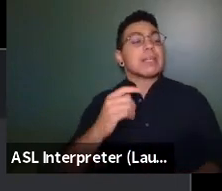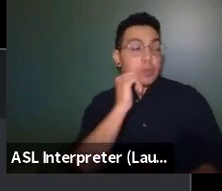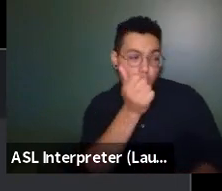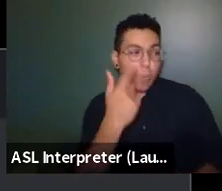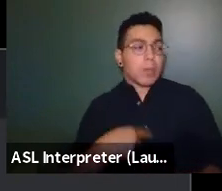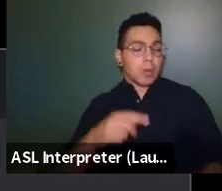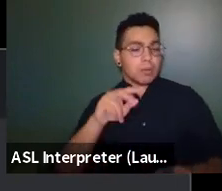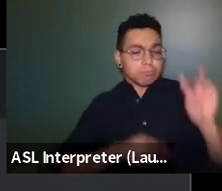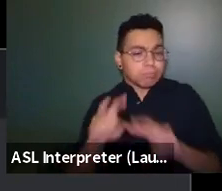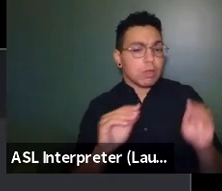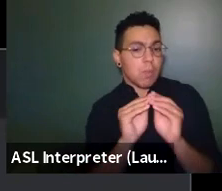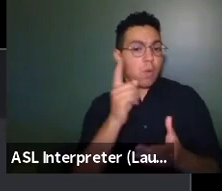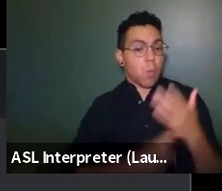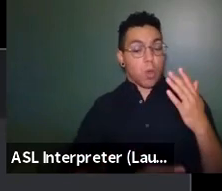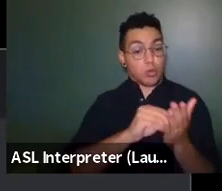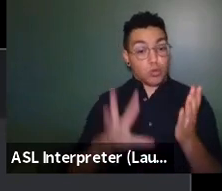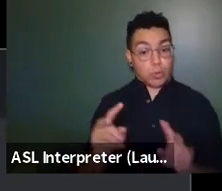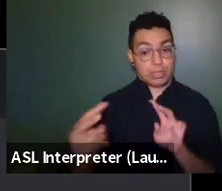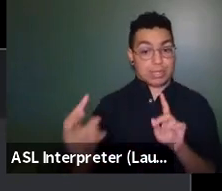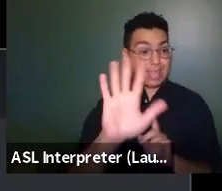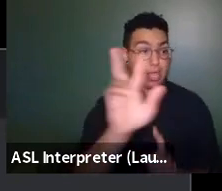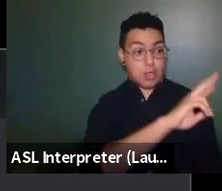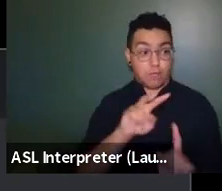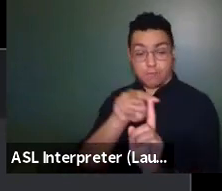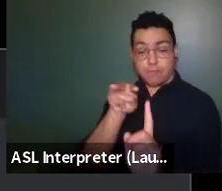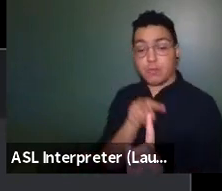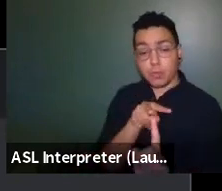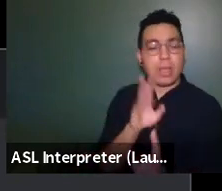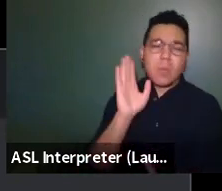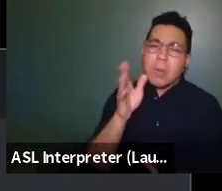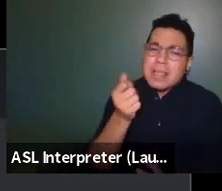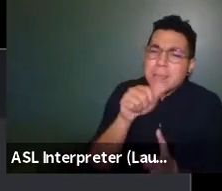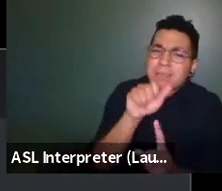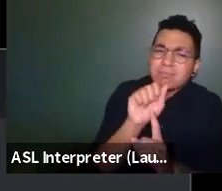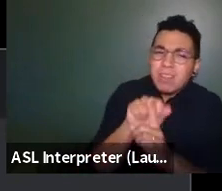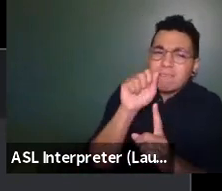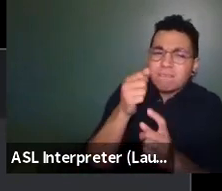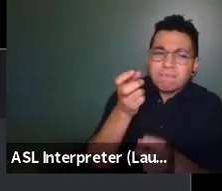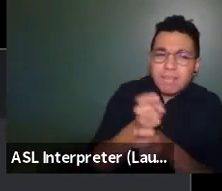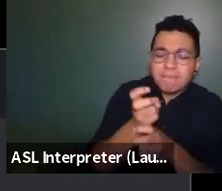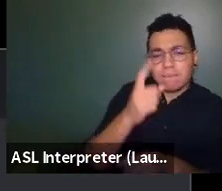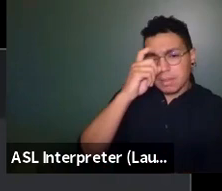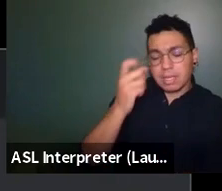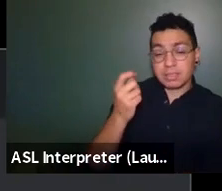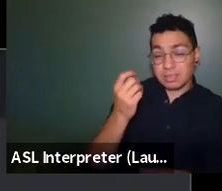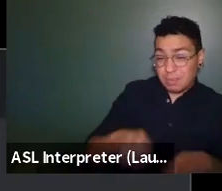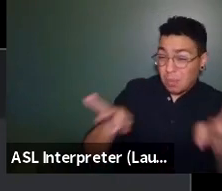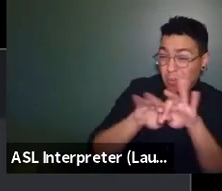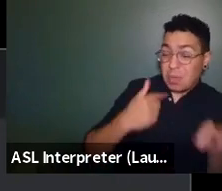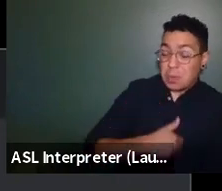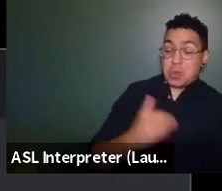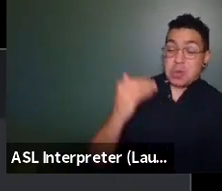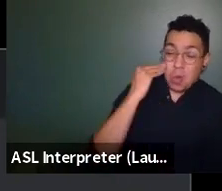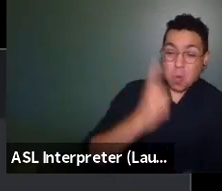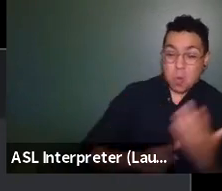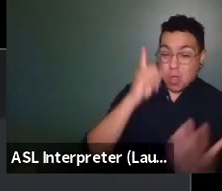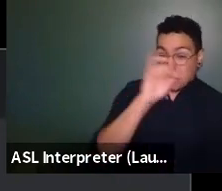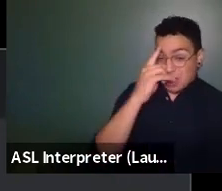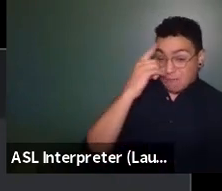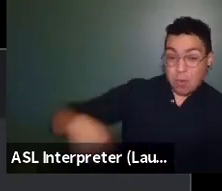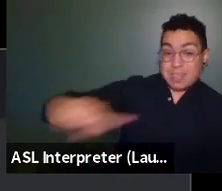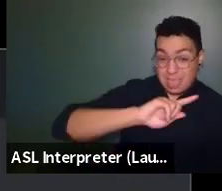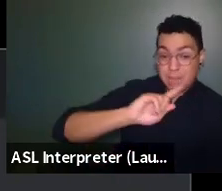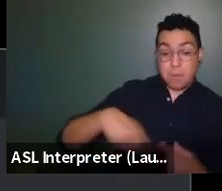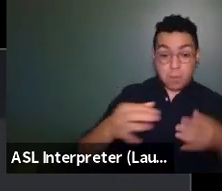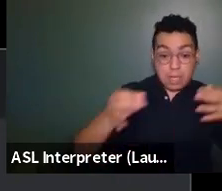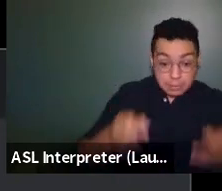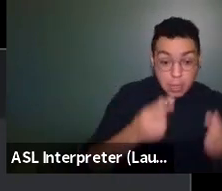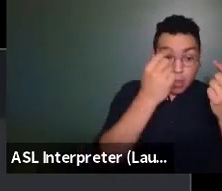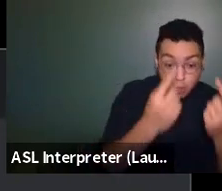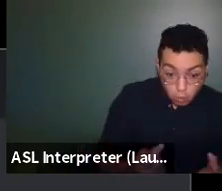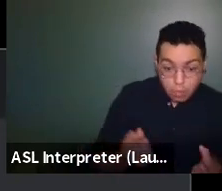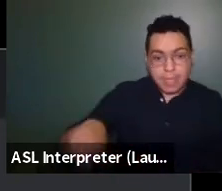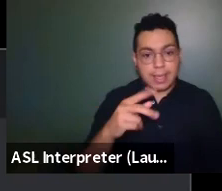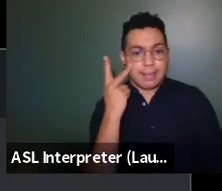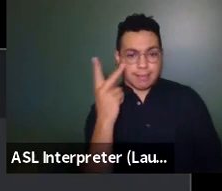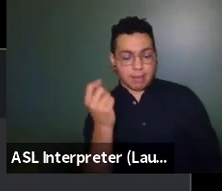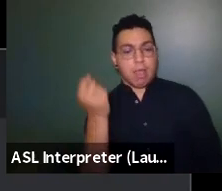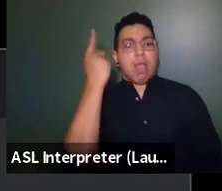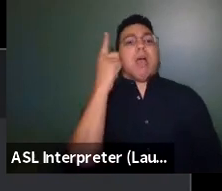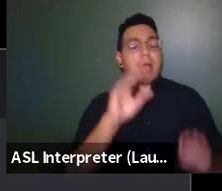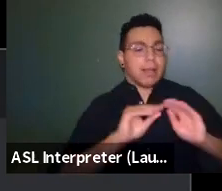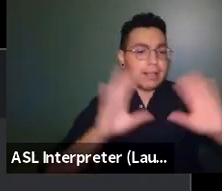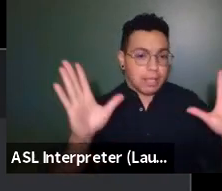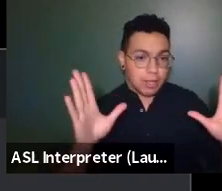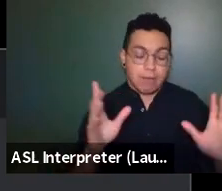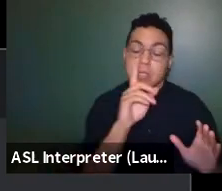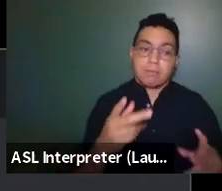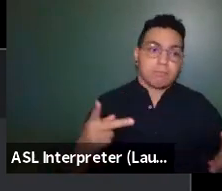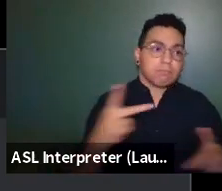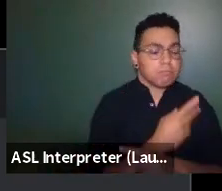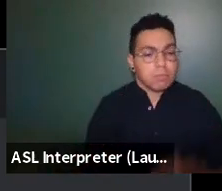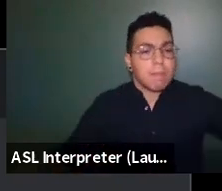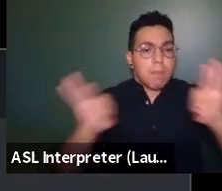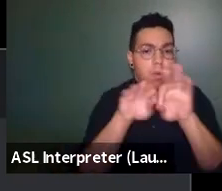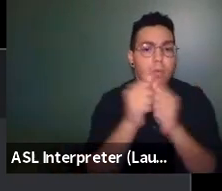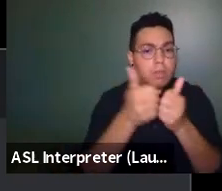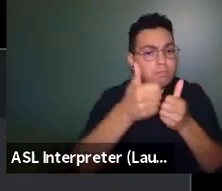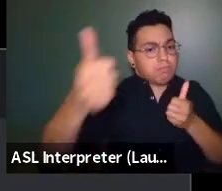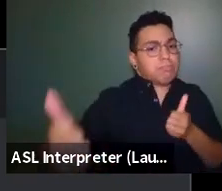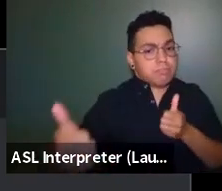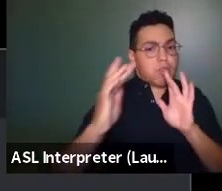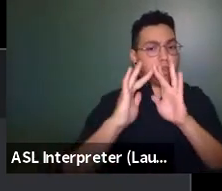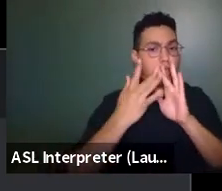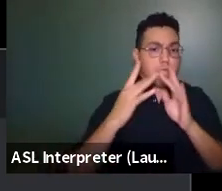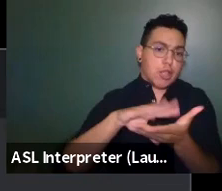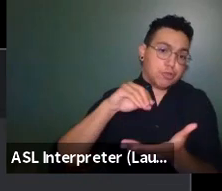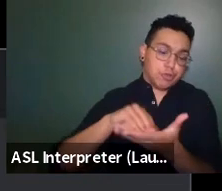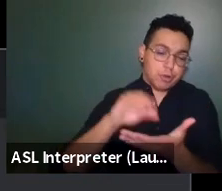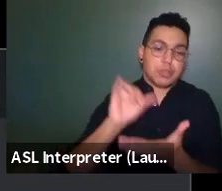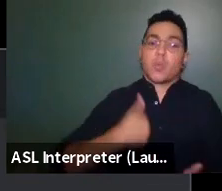ESD 112 - Katherine Livick: which is, it can be tricky. And it's very, very important that we know what students see so that we can be clear in our instructions and that's even more important with remote learning. So that is a something that we will cover in more depth tomorrow.